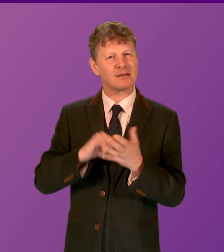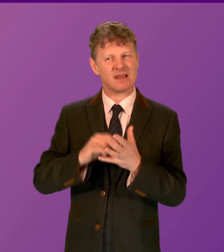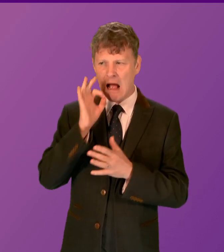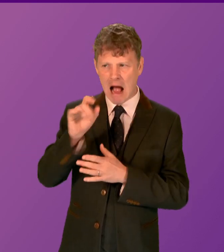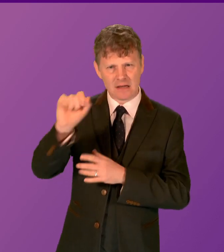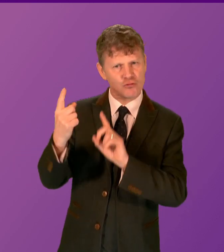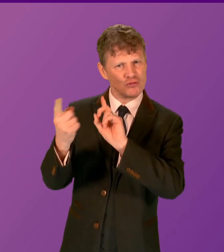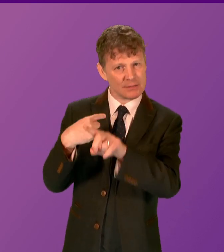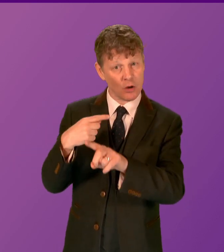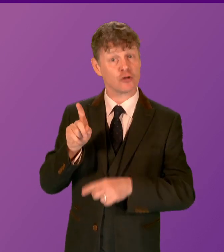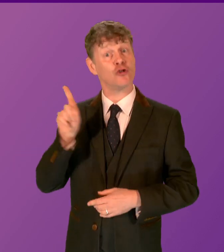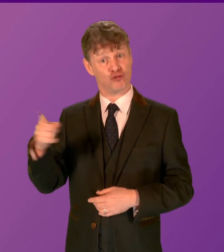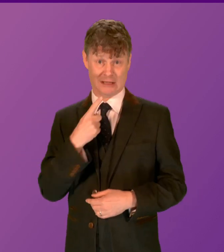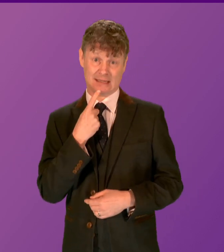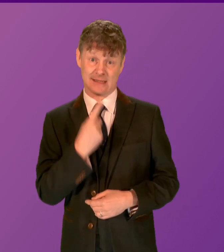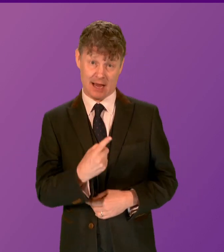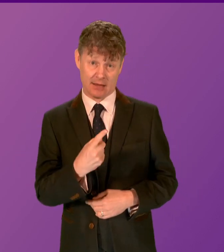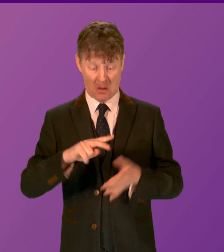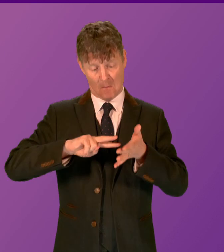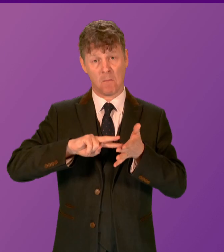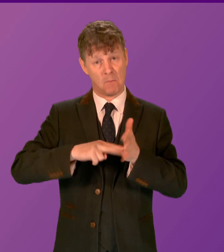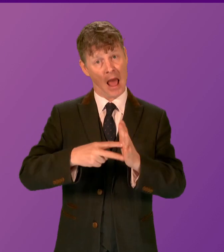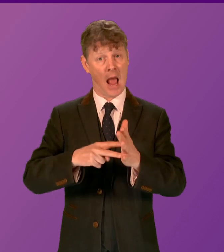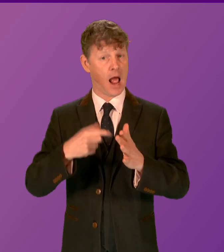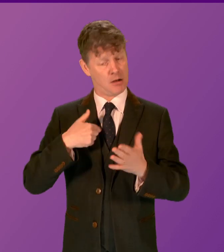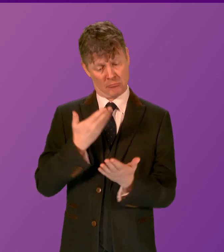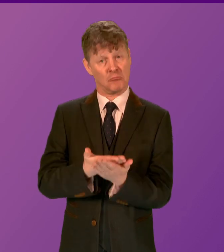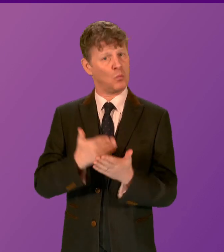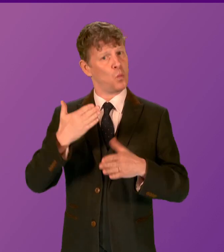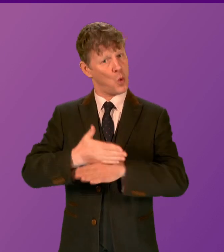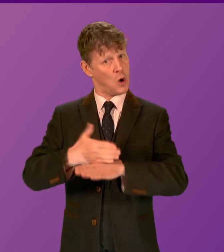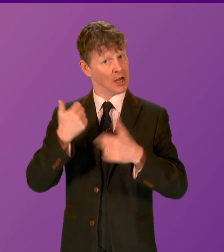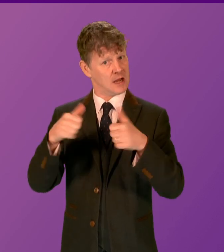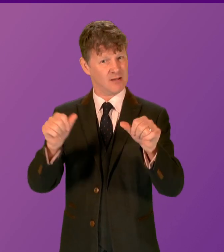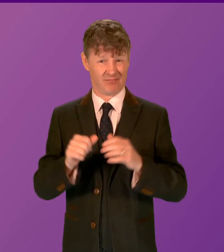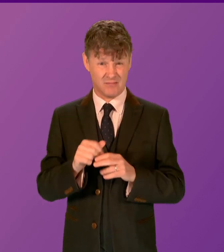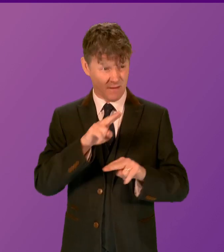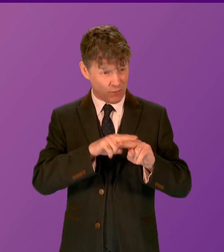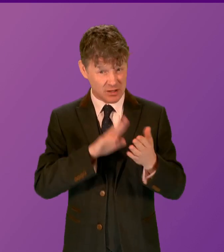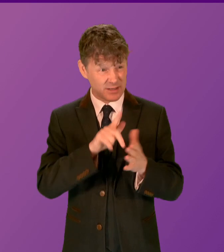She said that “the plan is working”. Surely the First Minister cannot agree with that.